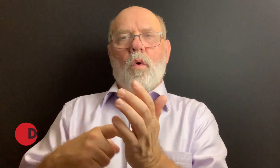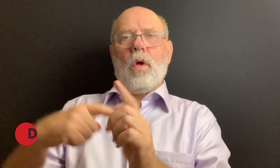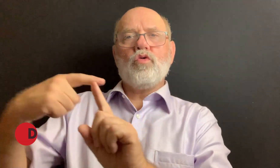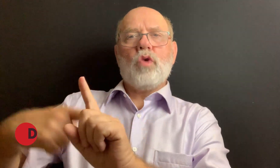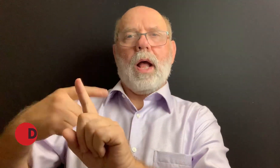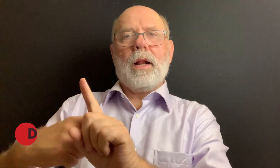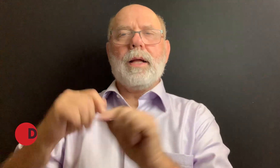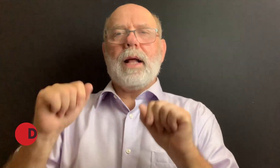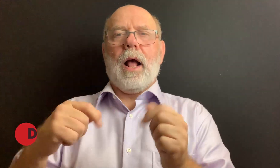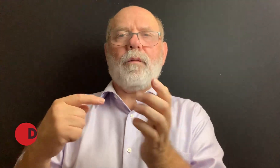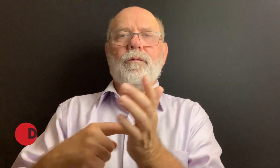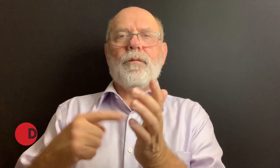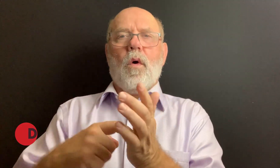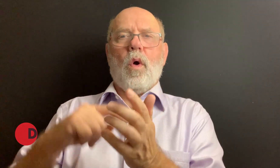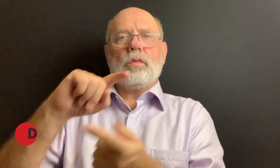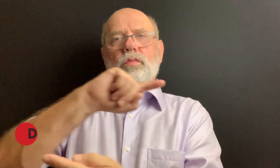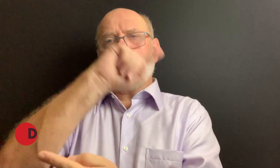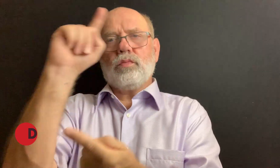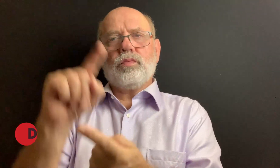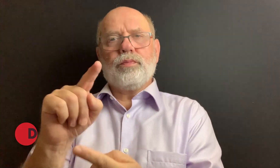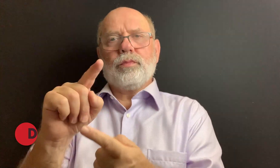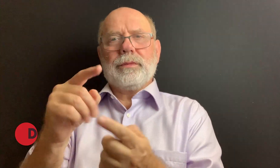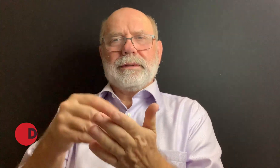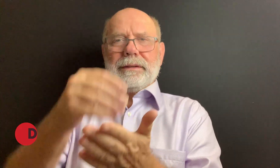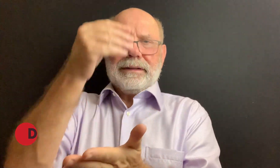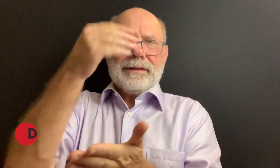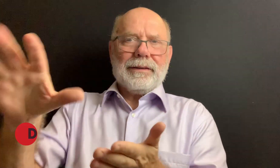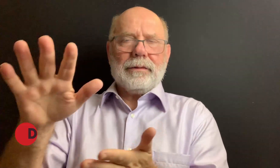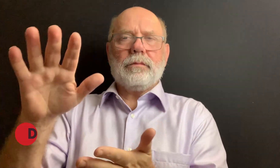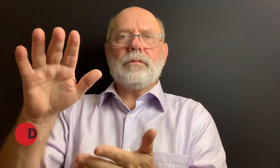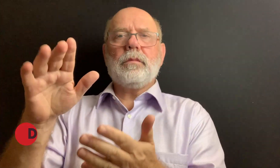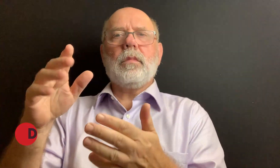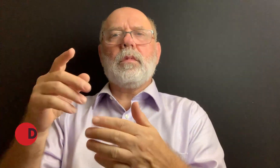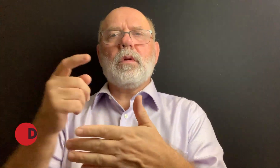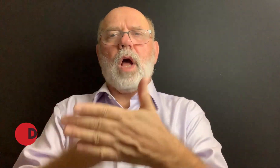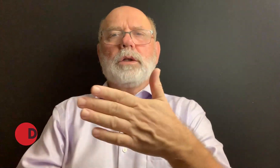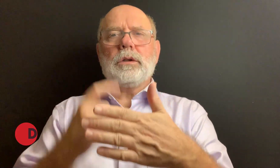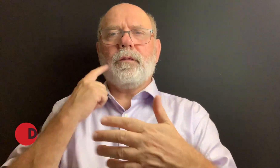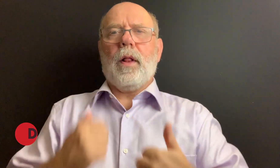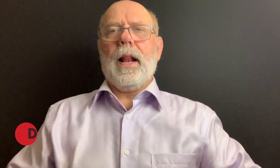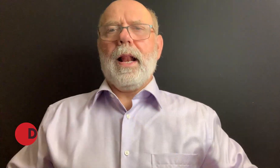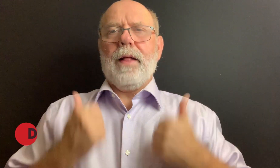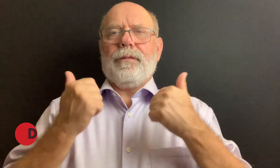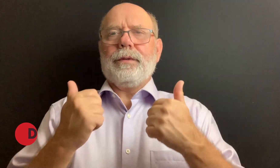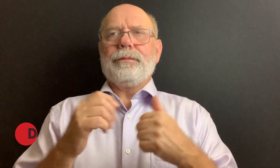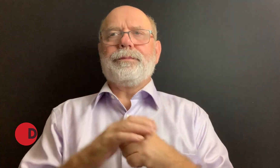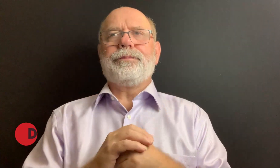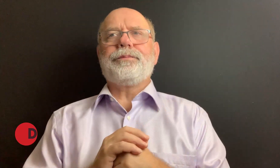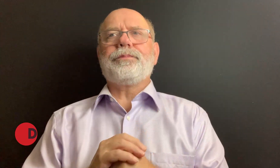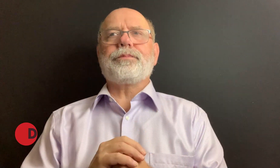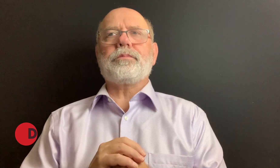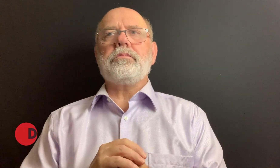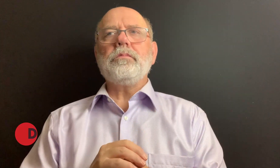affordable rent and reduce cost of living. NDP will support the United